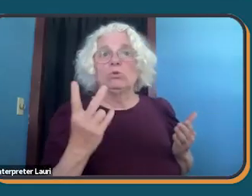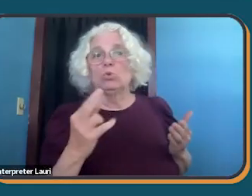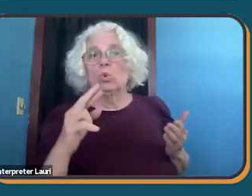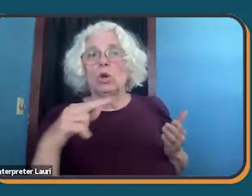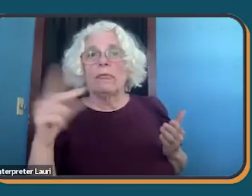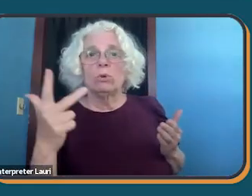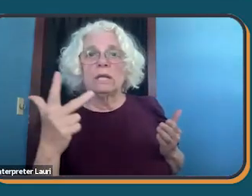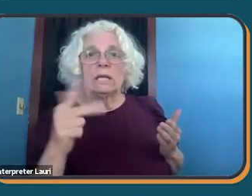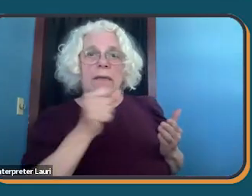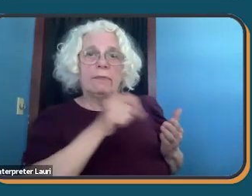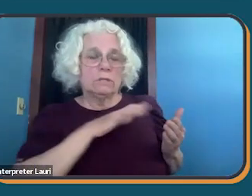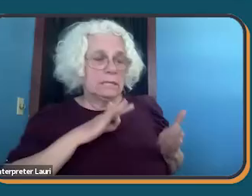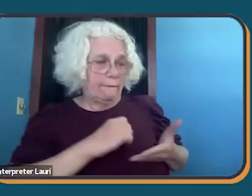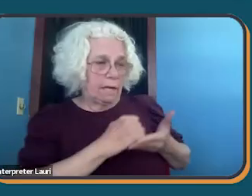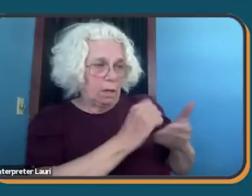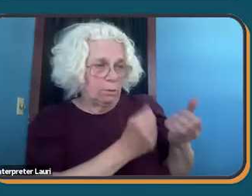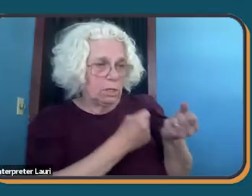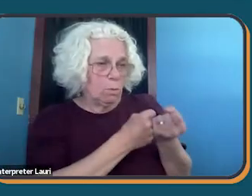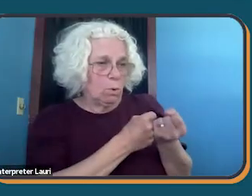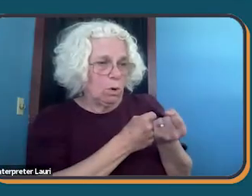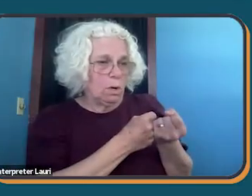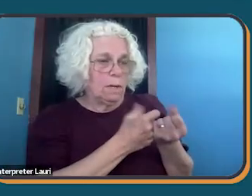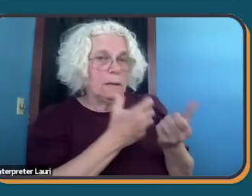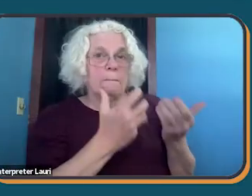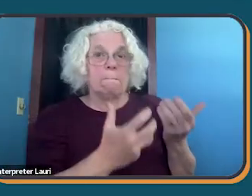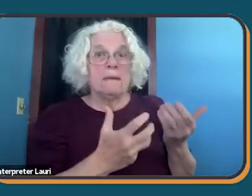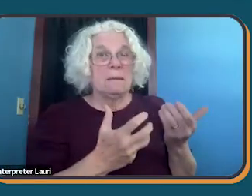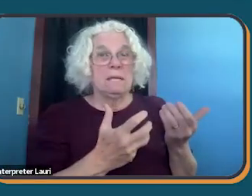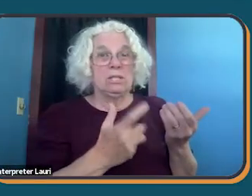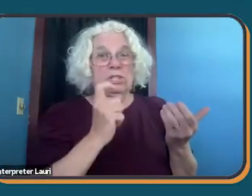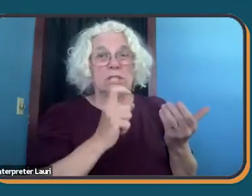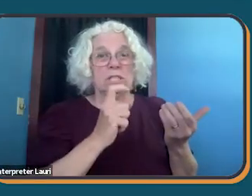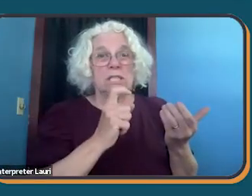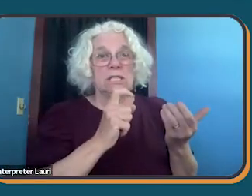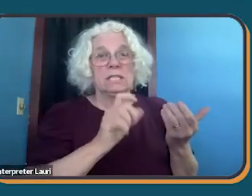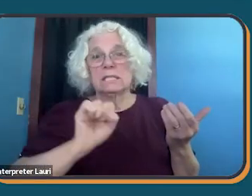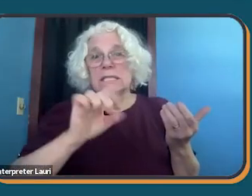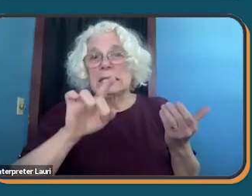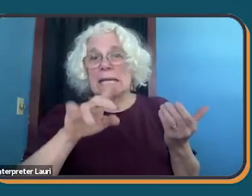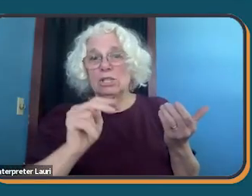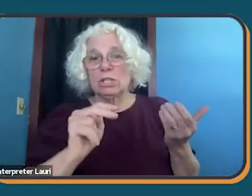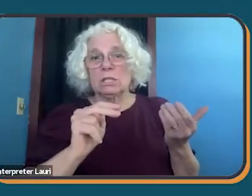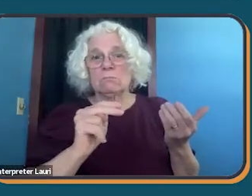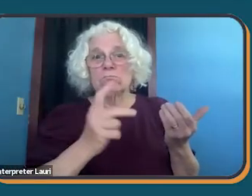she may need a little bit of light sedation to help her to be able to stay still in that position for the imaging